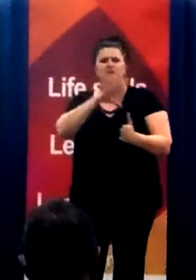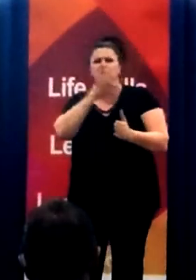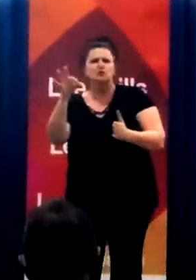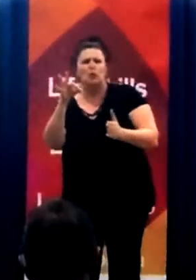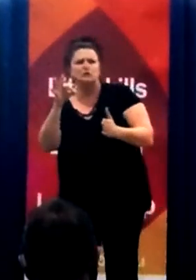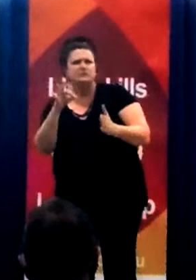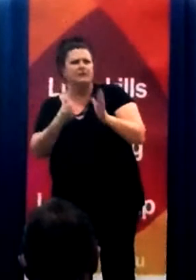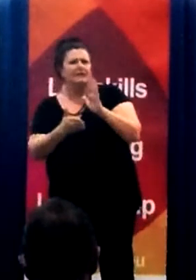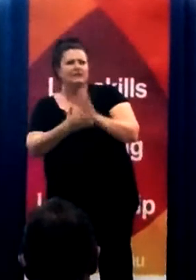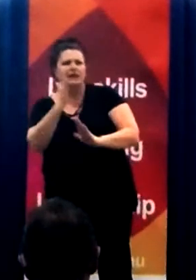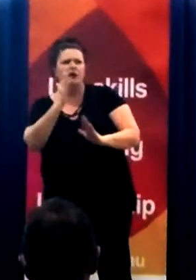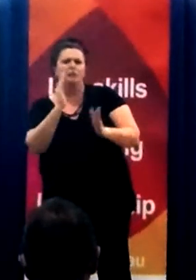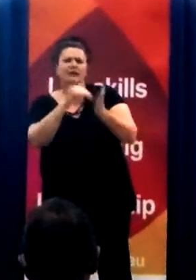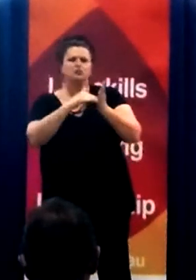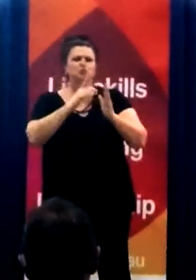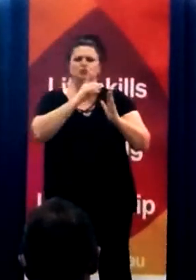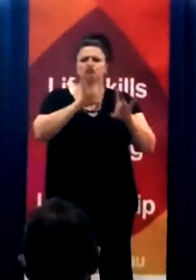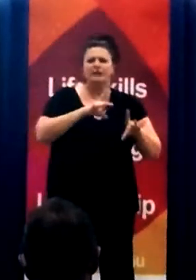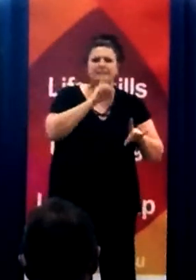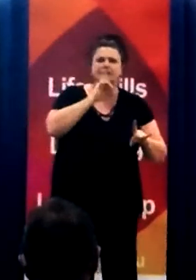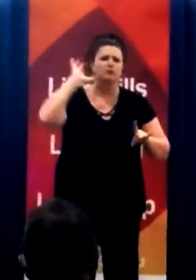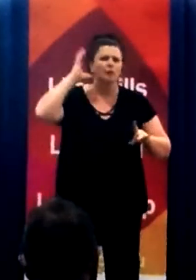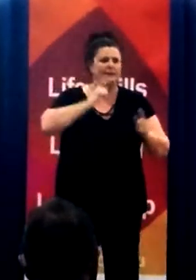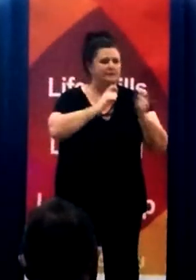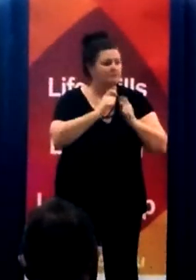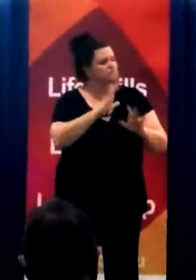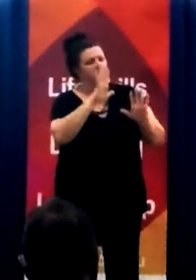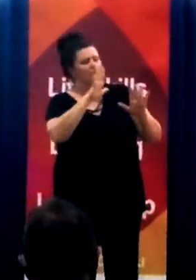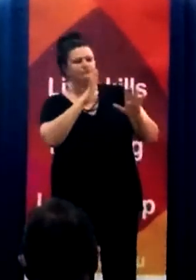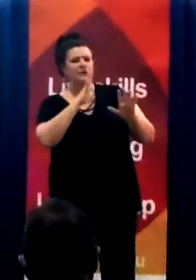Hearing audiological appointments, we made contact with Australian Hearing and